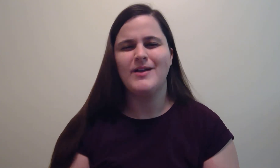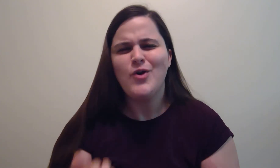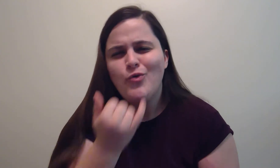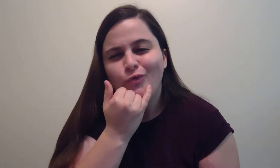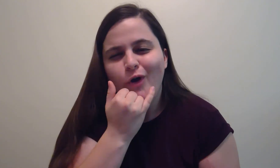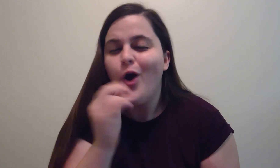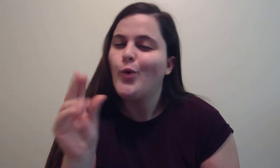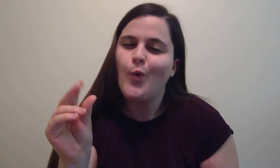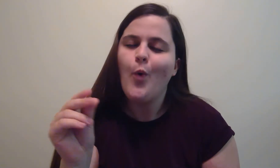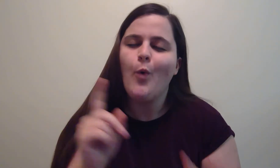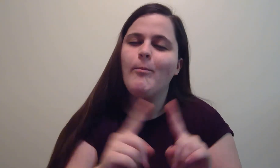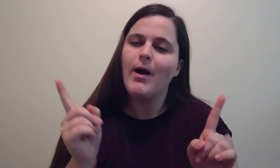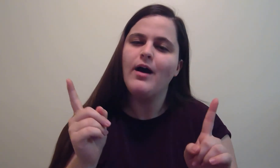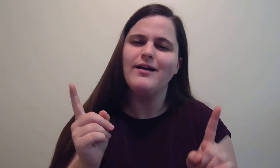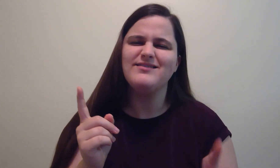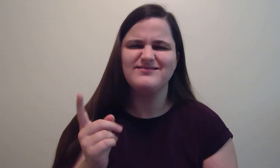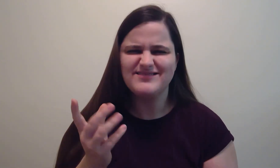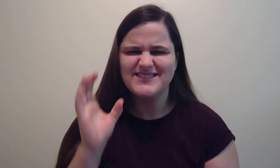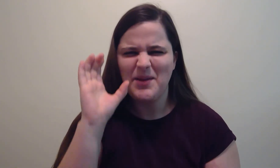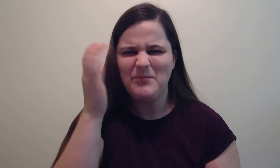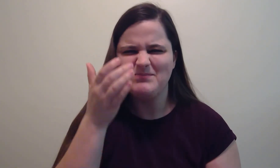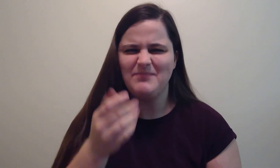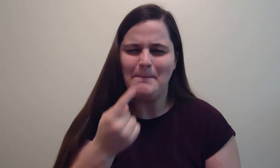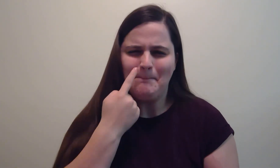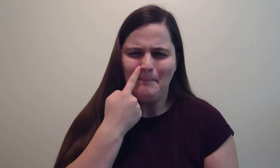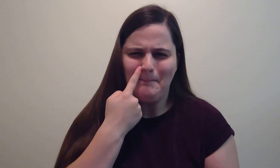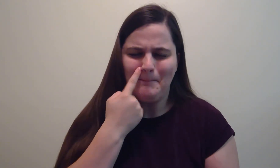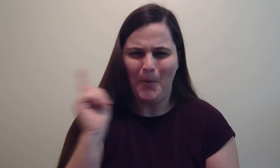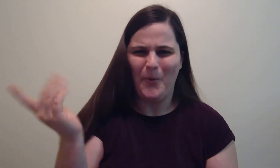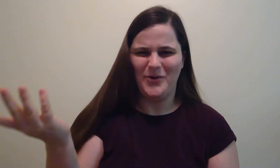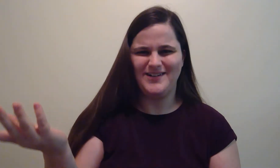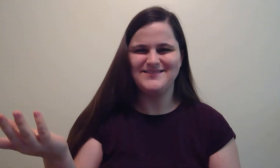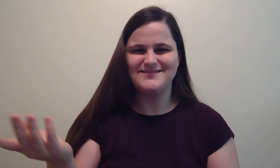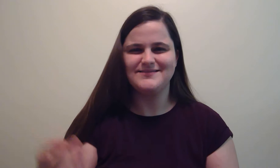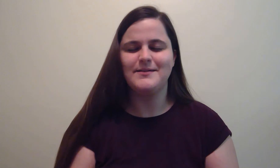Not that there's anything wrong with that. It just seems so... boring.